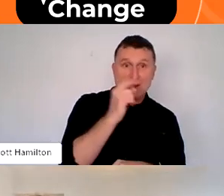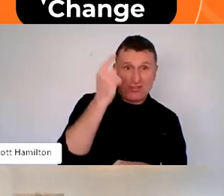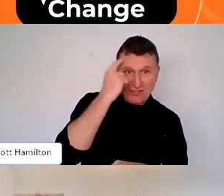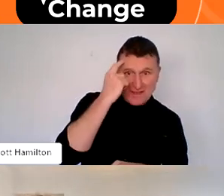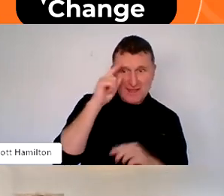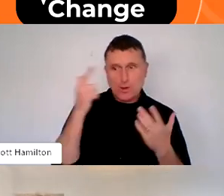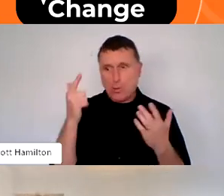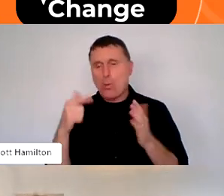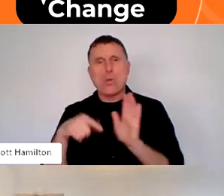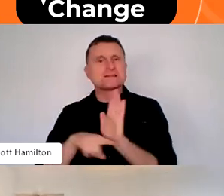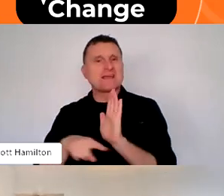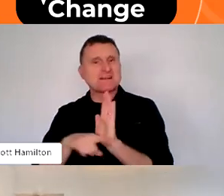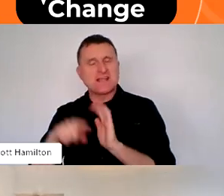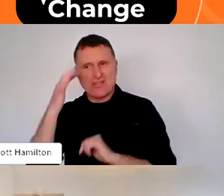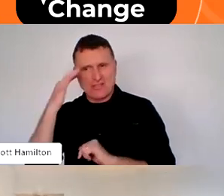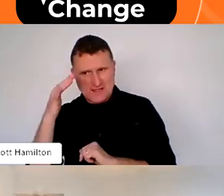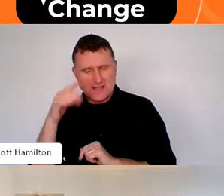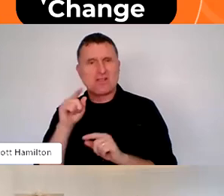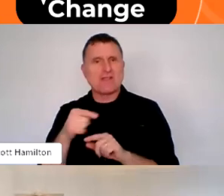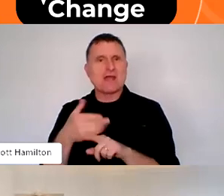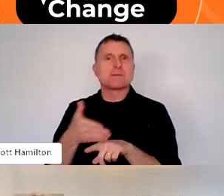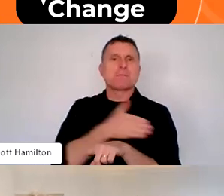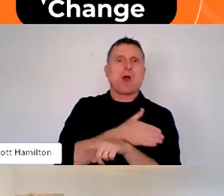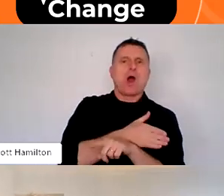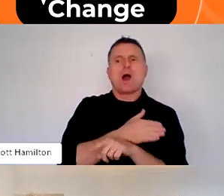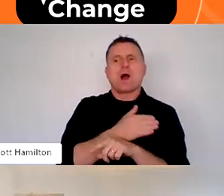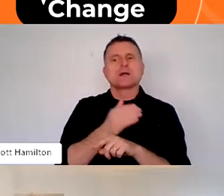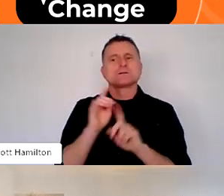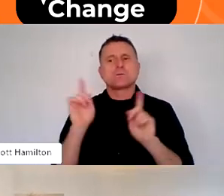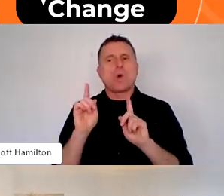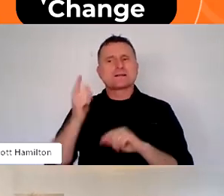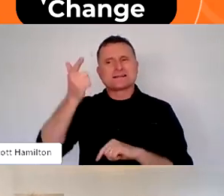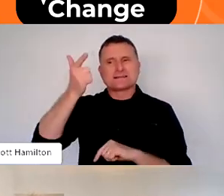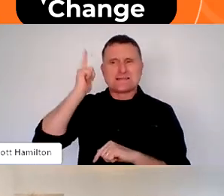sits behind some of the practises that they see out there in classrooms;